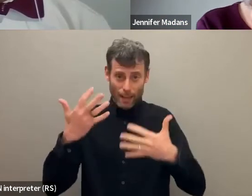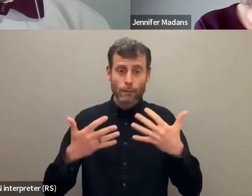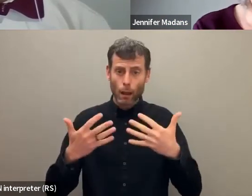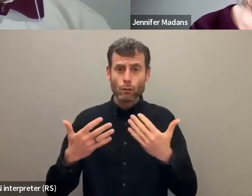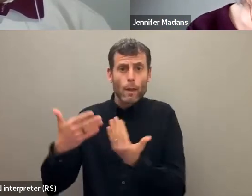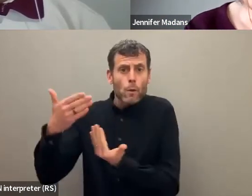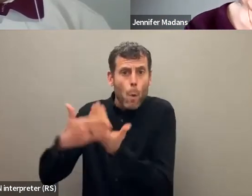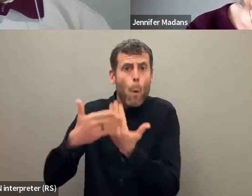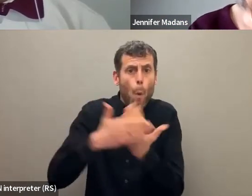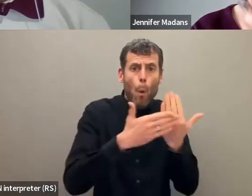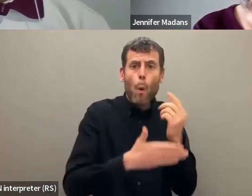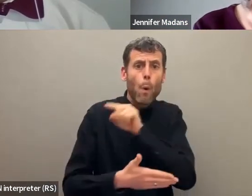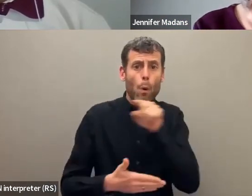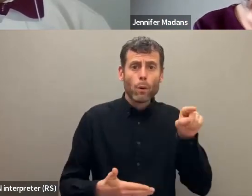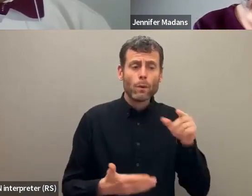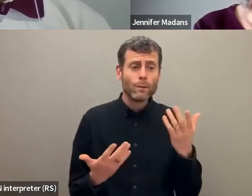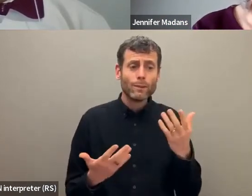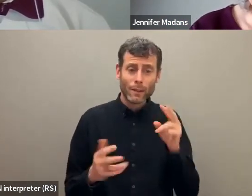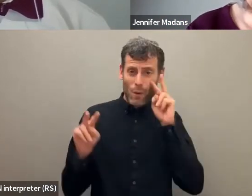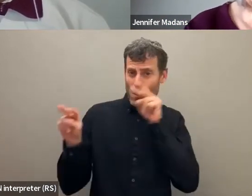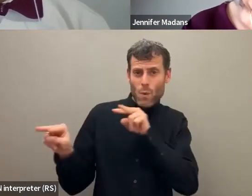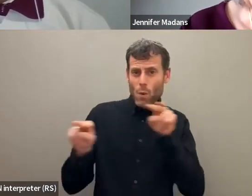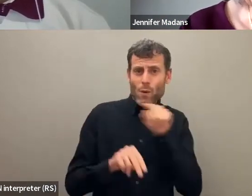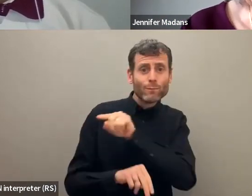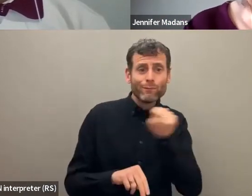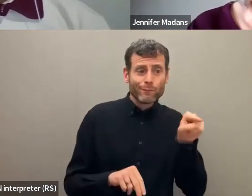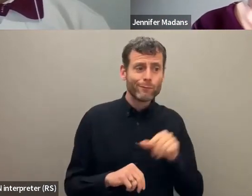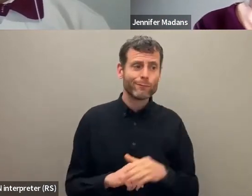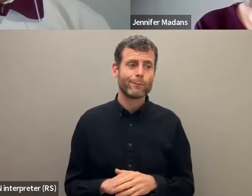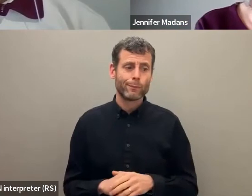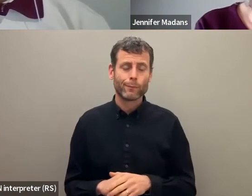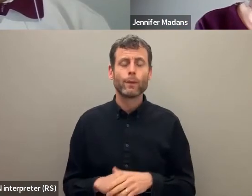Jennifer Madans: Data desegregation is front and Center here again as we've heard throughout the summit.